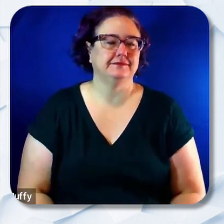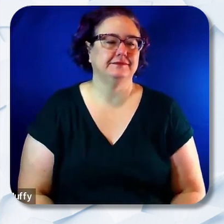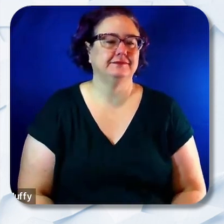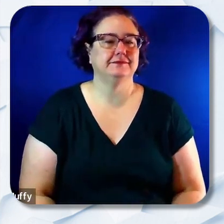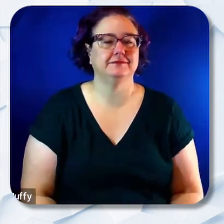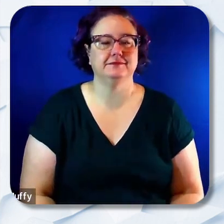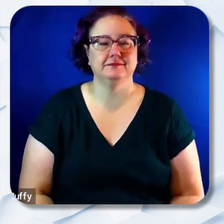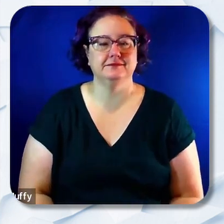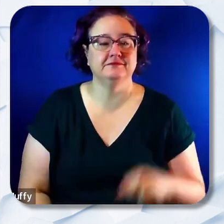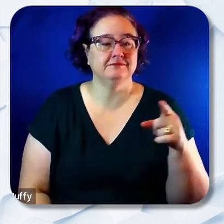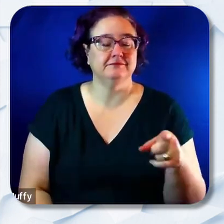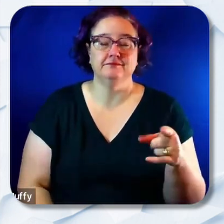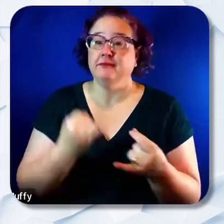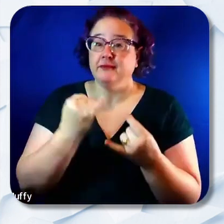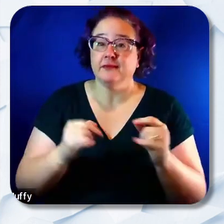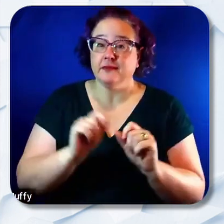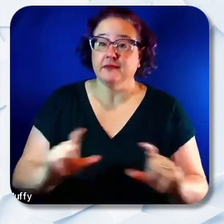This is the last screen of the EEF database.